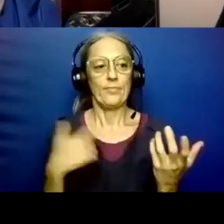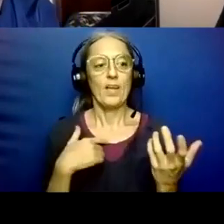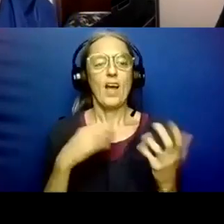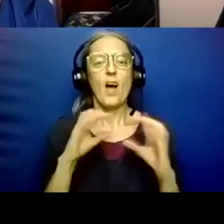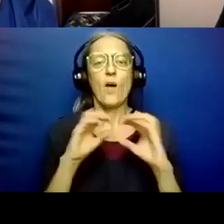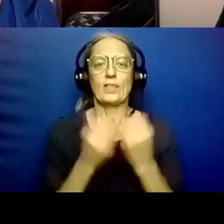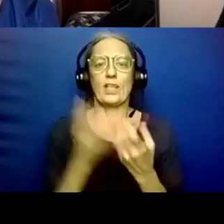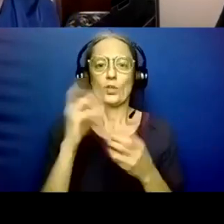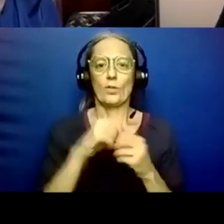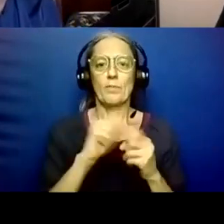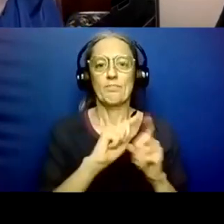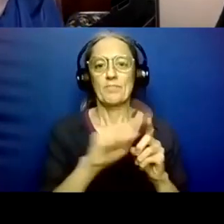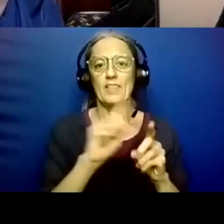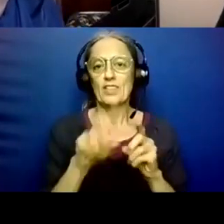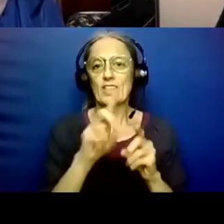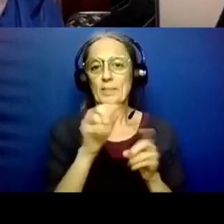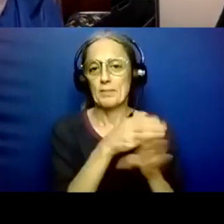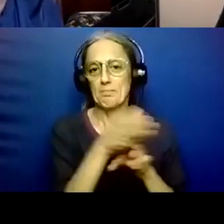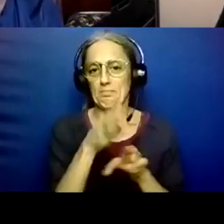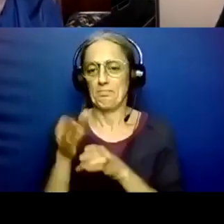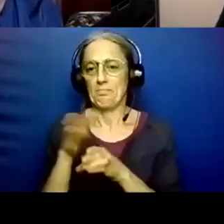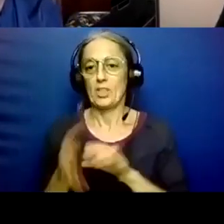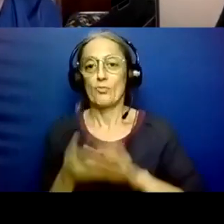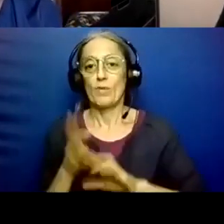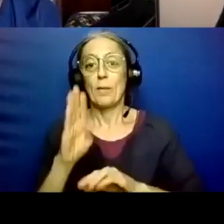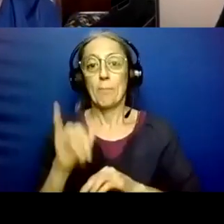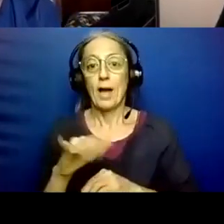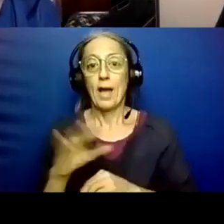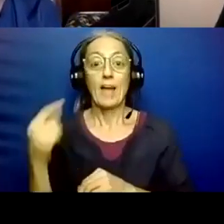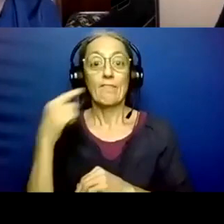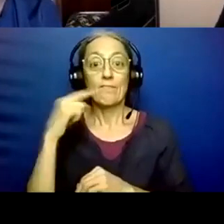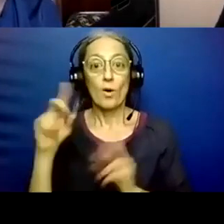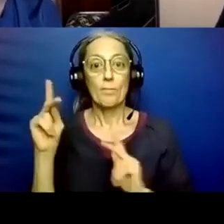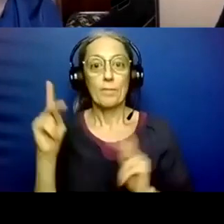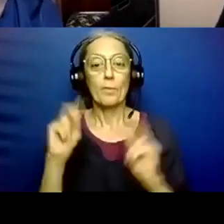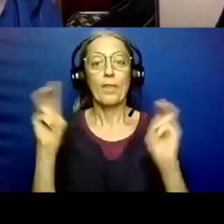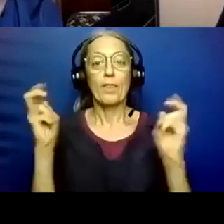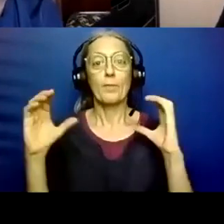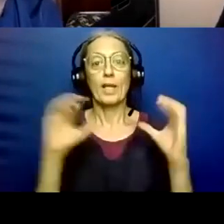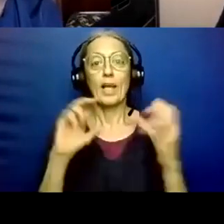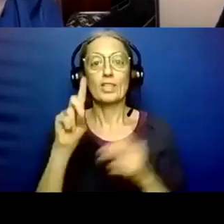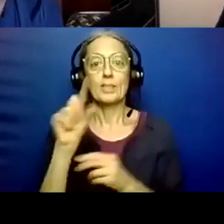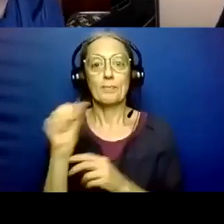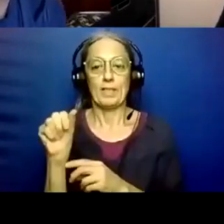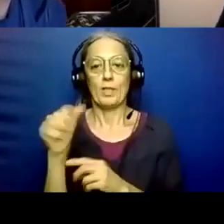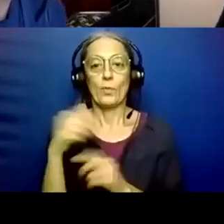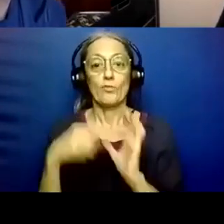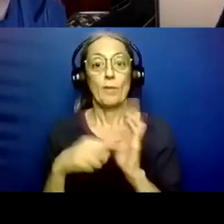run by and for people with communication disabilities. We represent people who are born without the ability